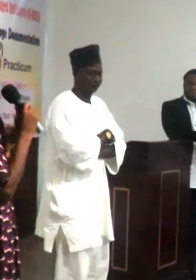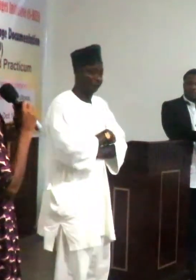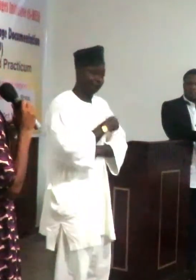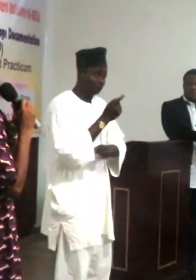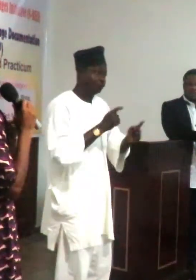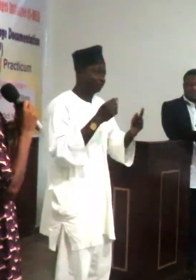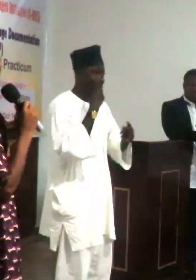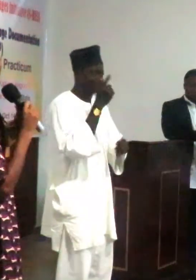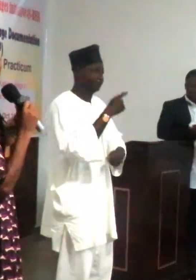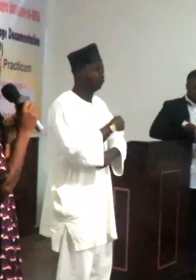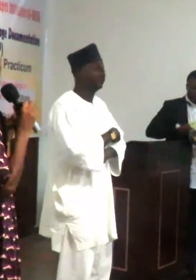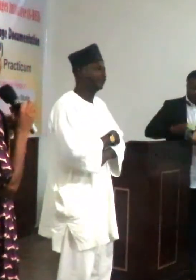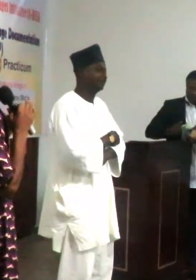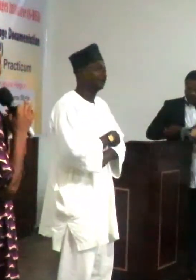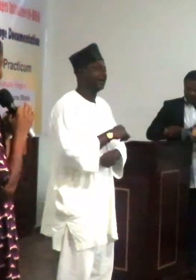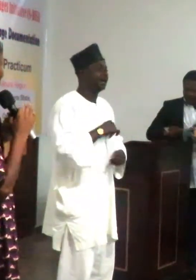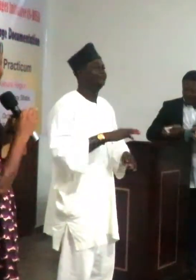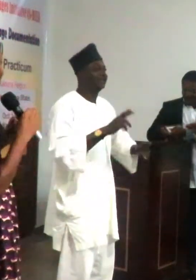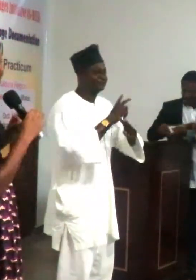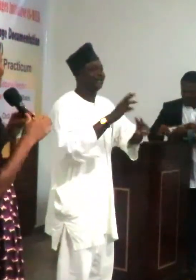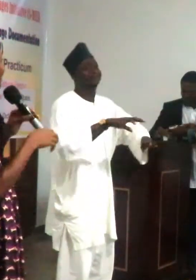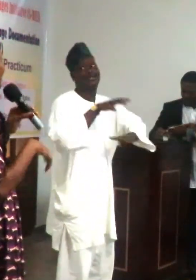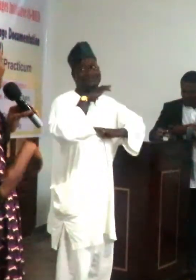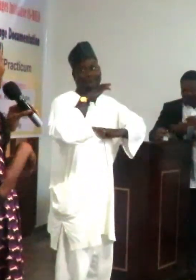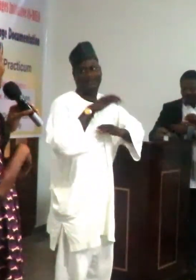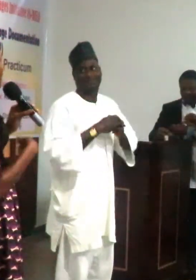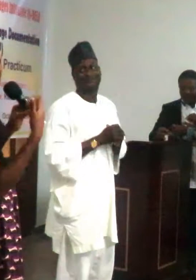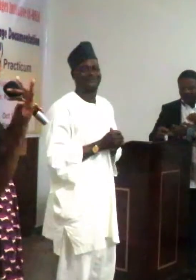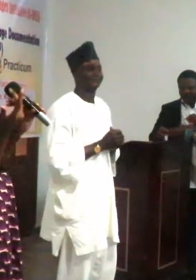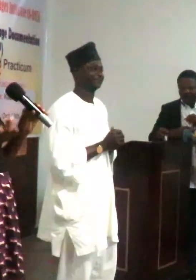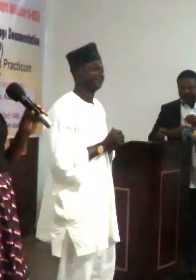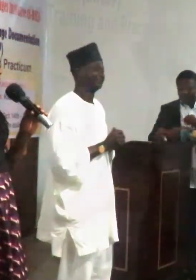as back as even before Nigeria became a country, did